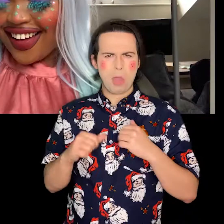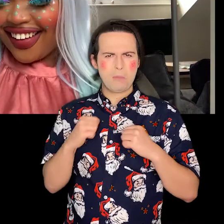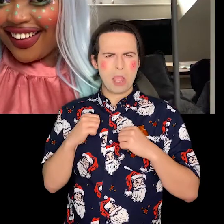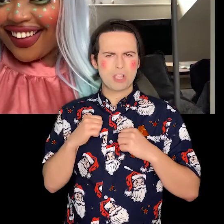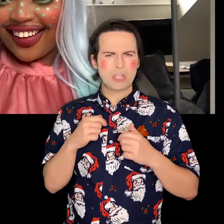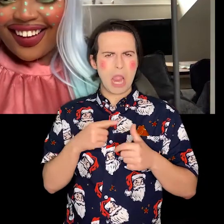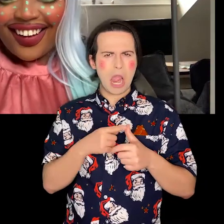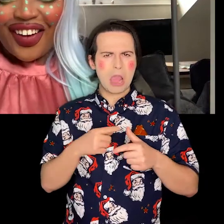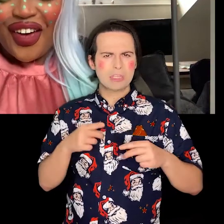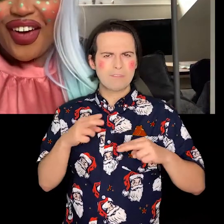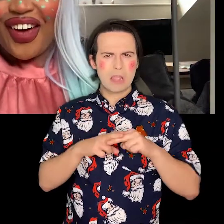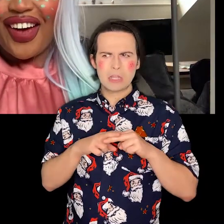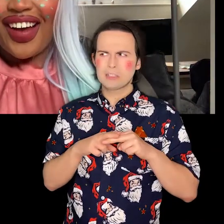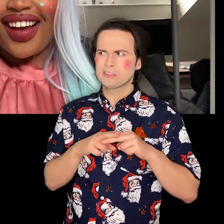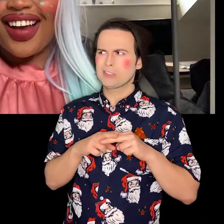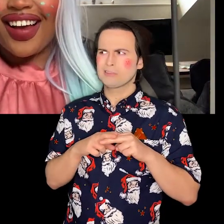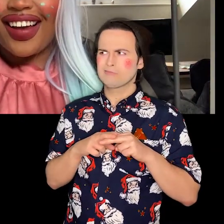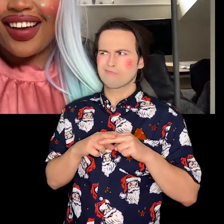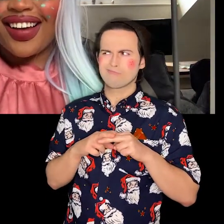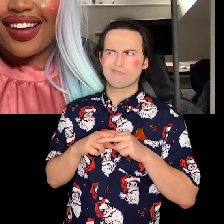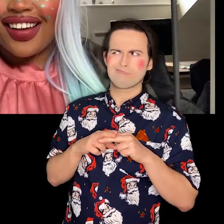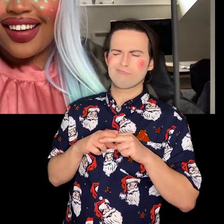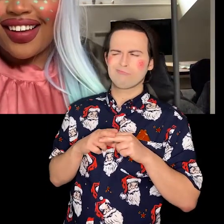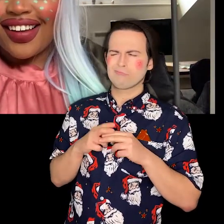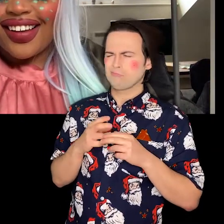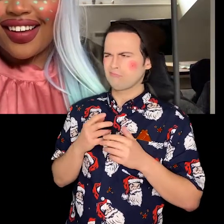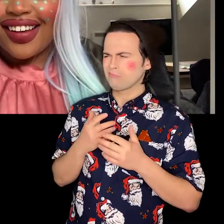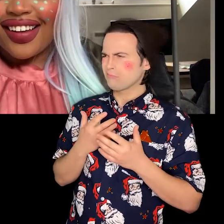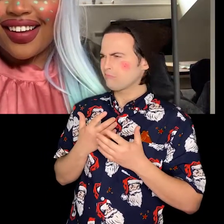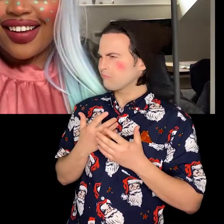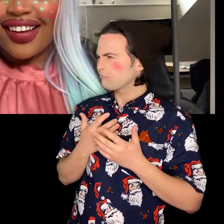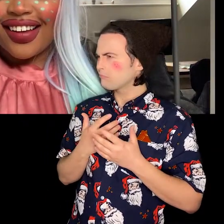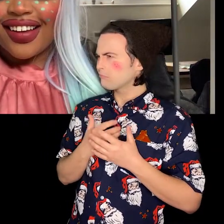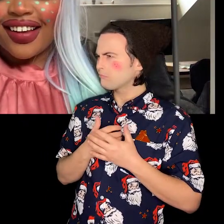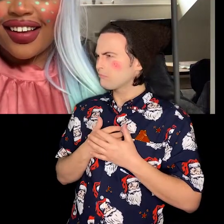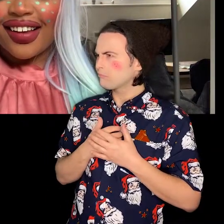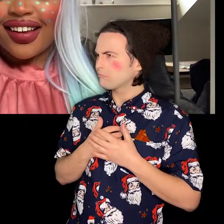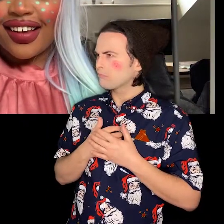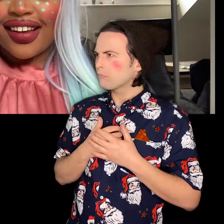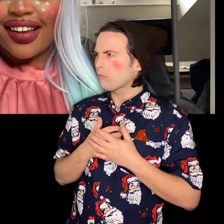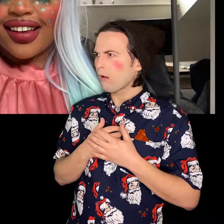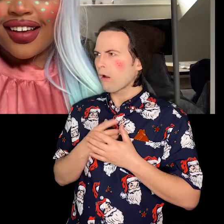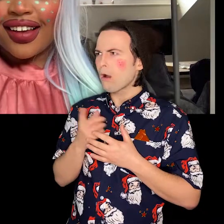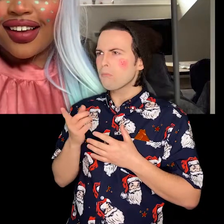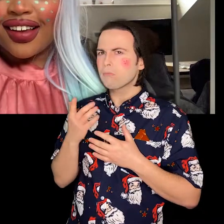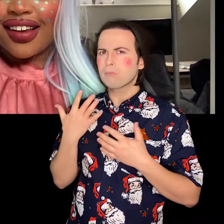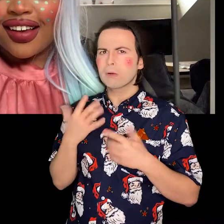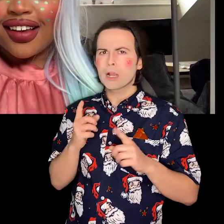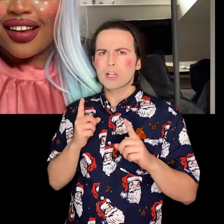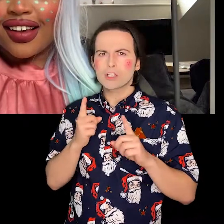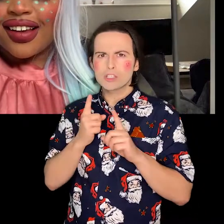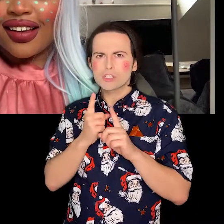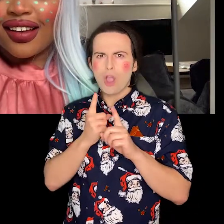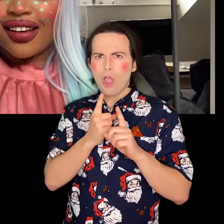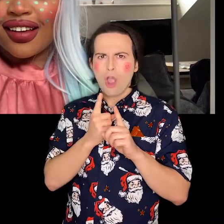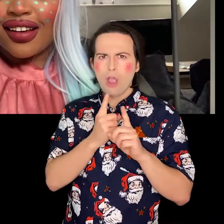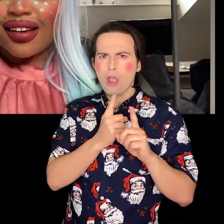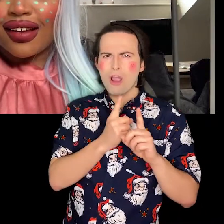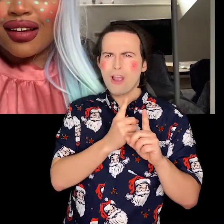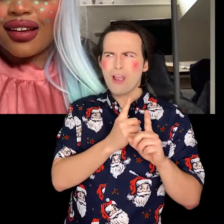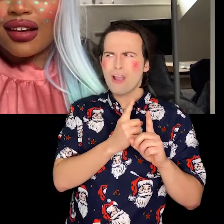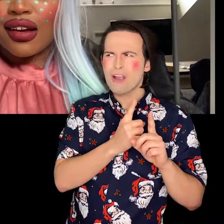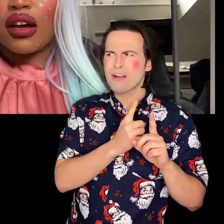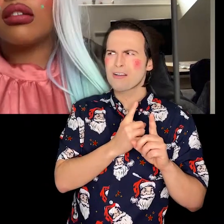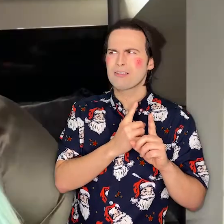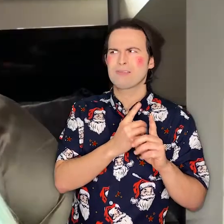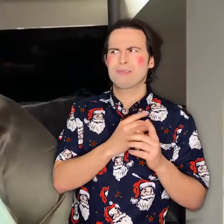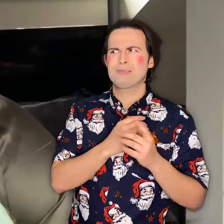I followed him from Paisley tae Pittodrie only tae find out that he had a wife.